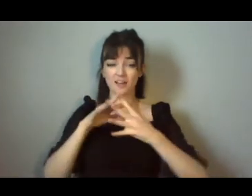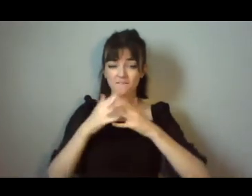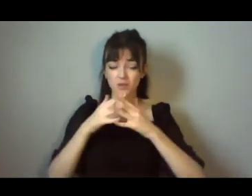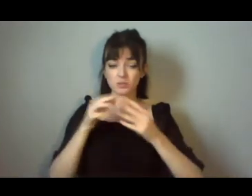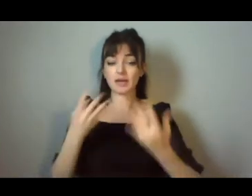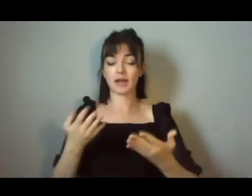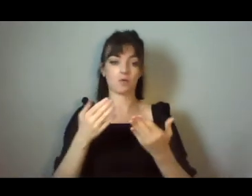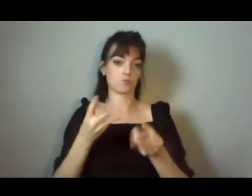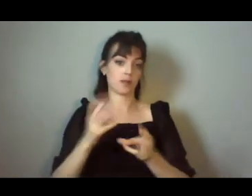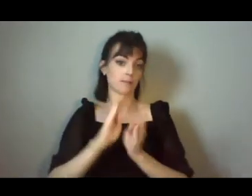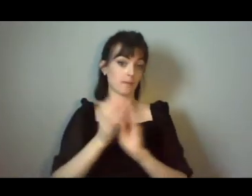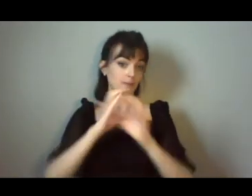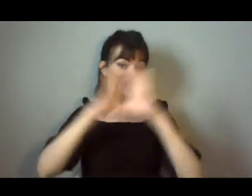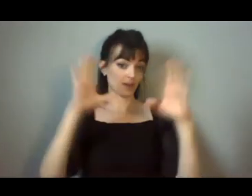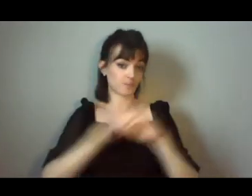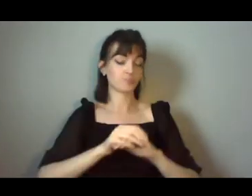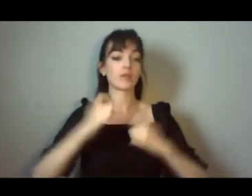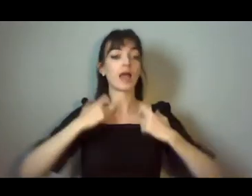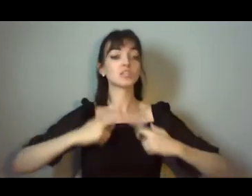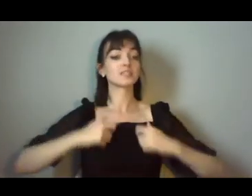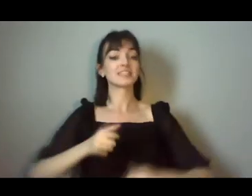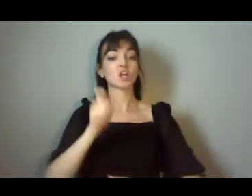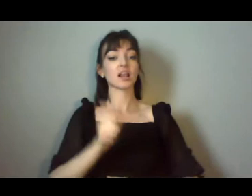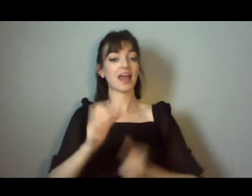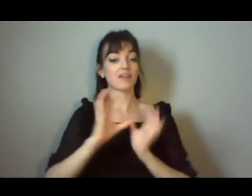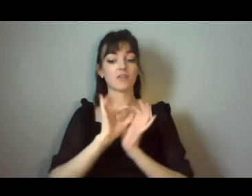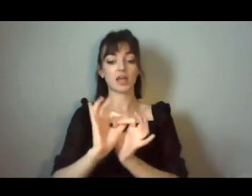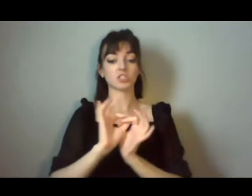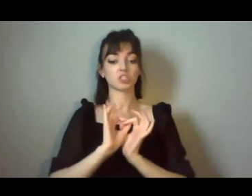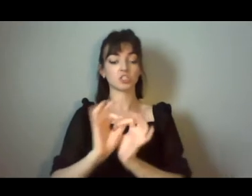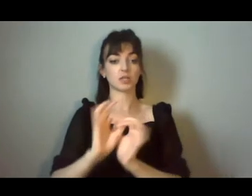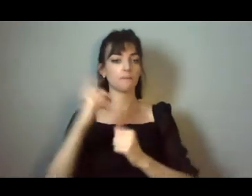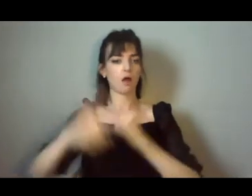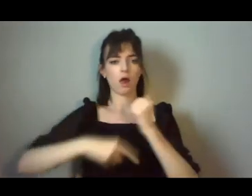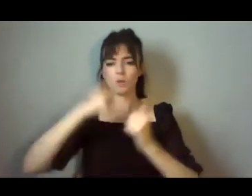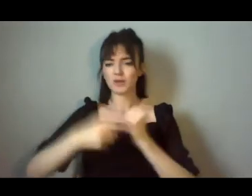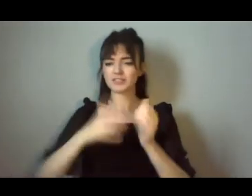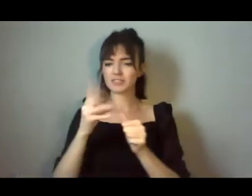relationship is and has always been a fiduciary one, a special type of relationship at the heart